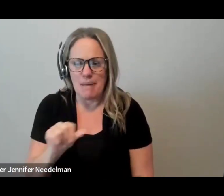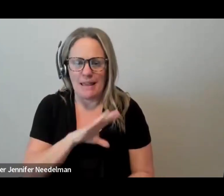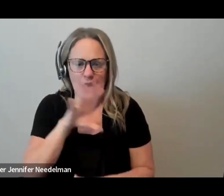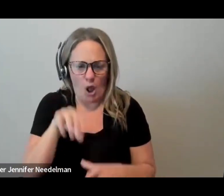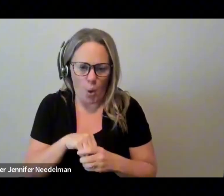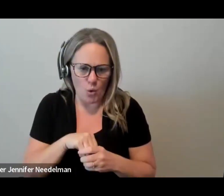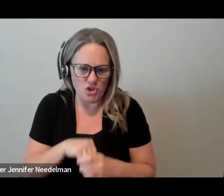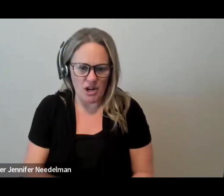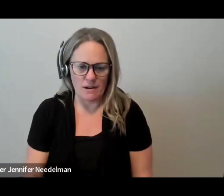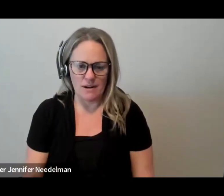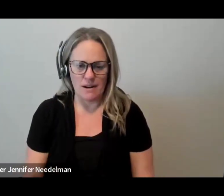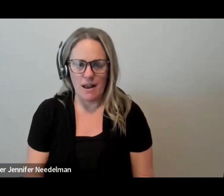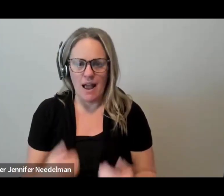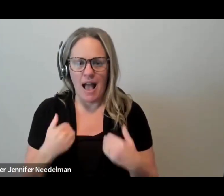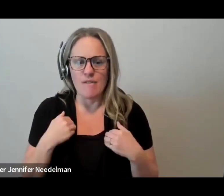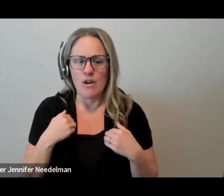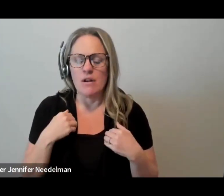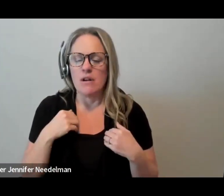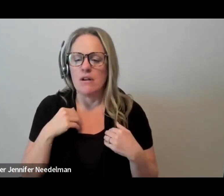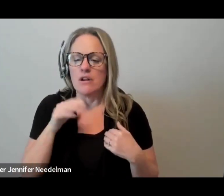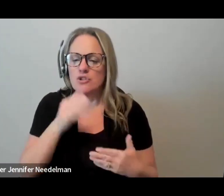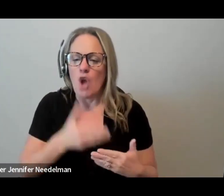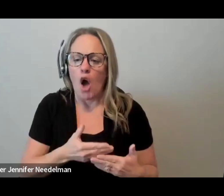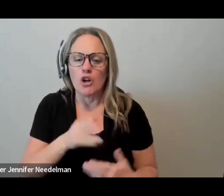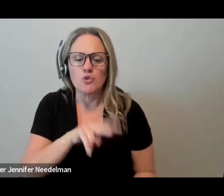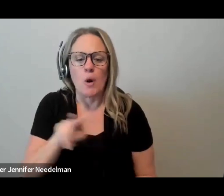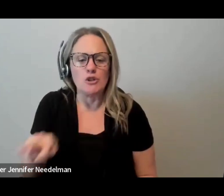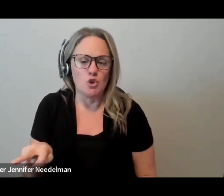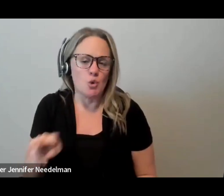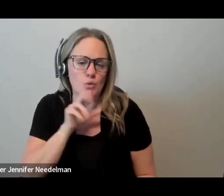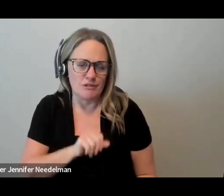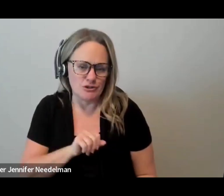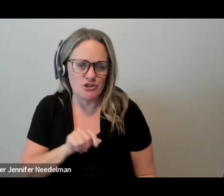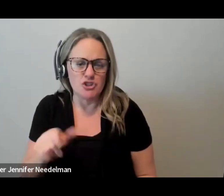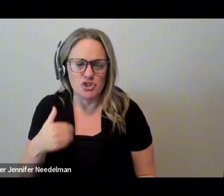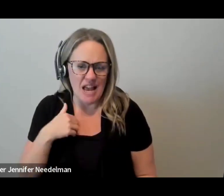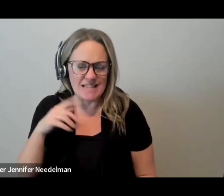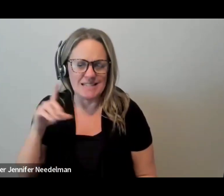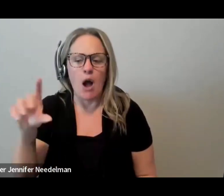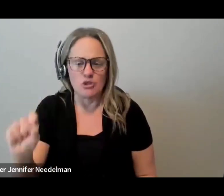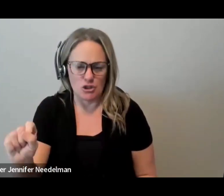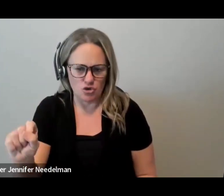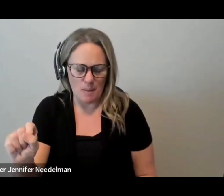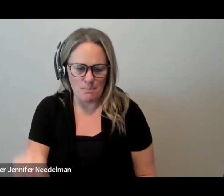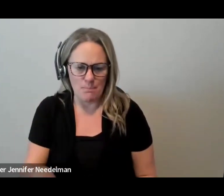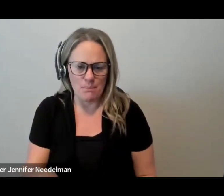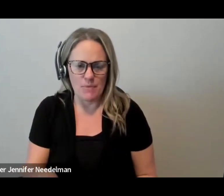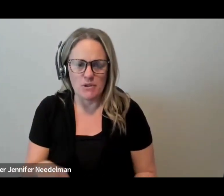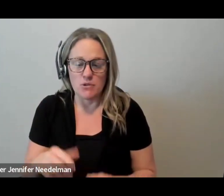I have a, a 22-year-old daughter who has Down syndrome. And so for, you know, the majority of her life,